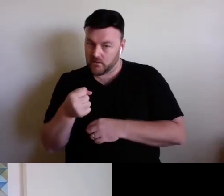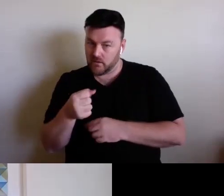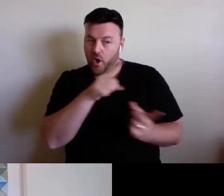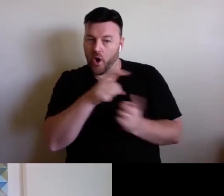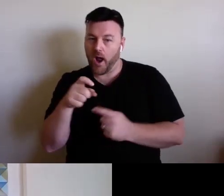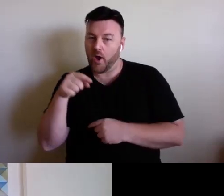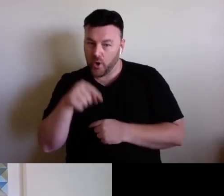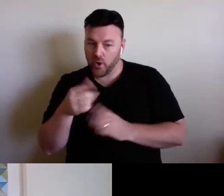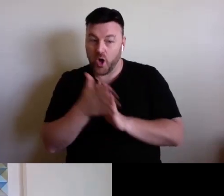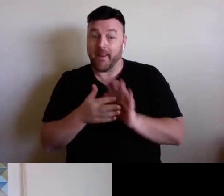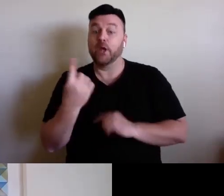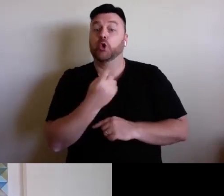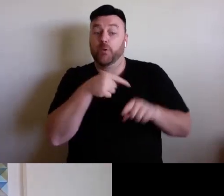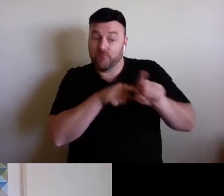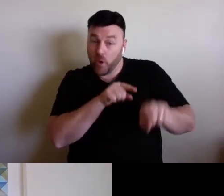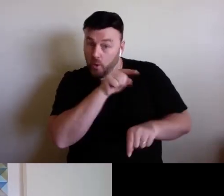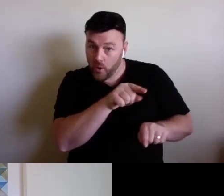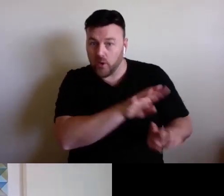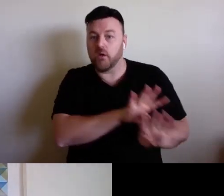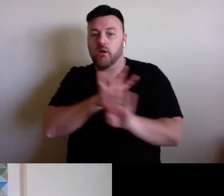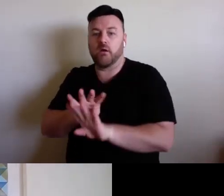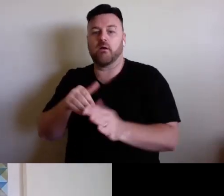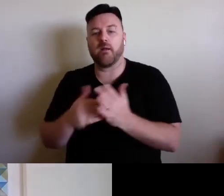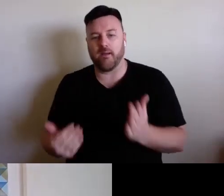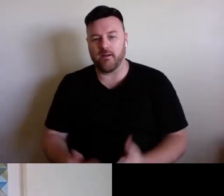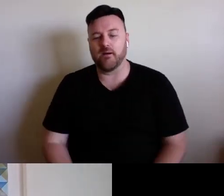through in two ways. There's Emily's channel, which has the Field Museum